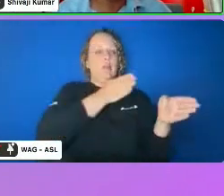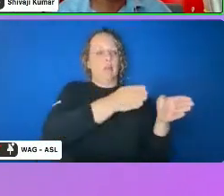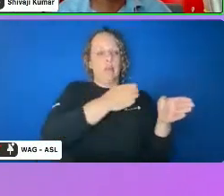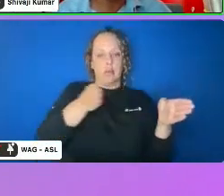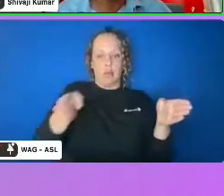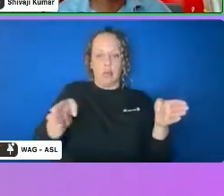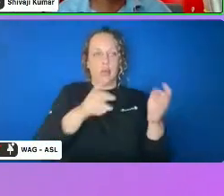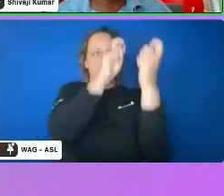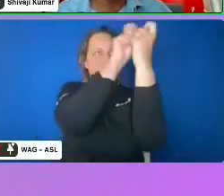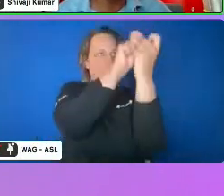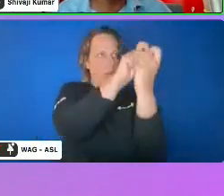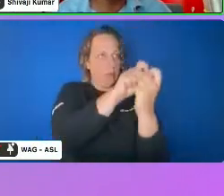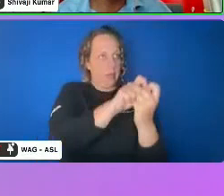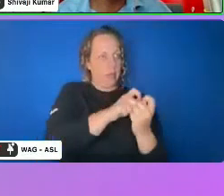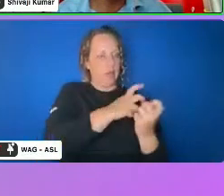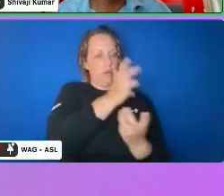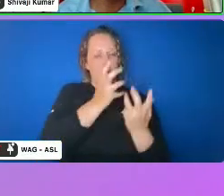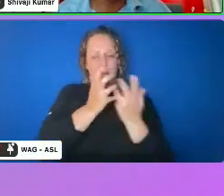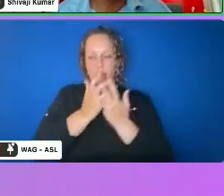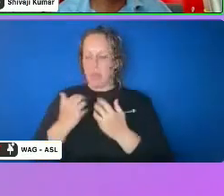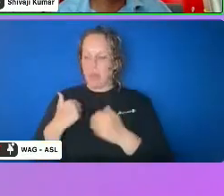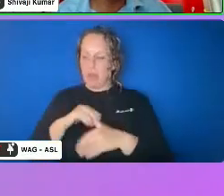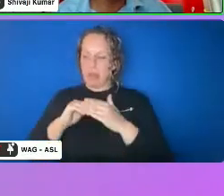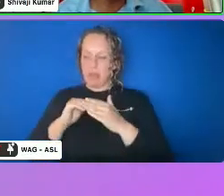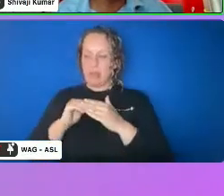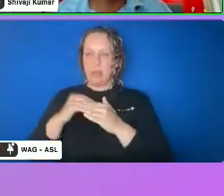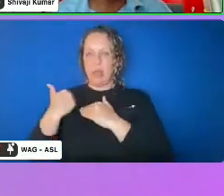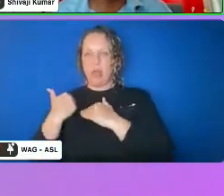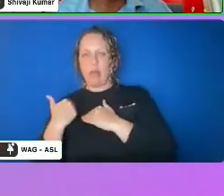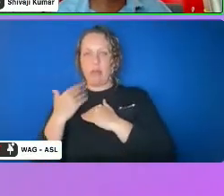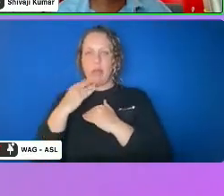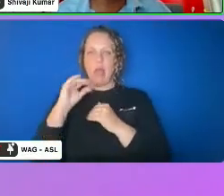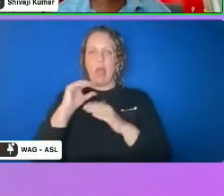to meet our accessibility obligations and accessibility requirements.